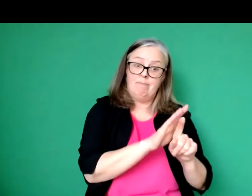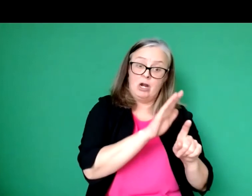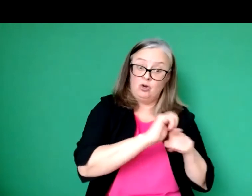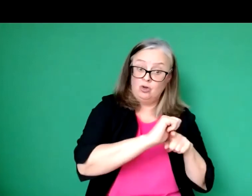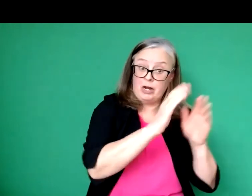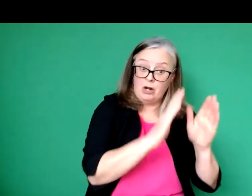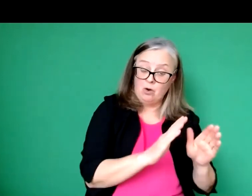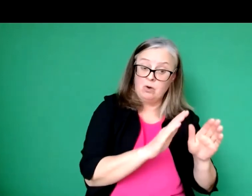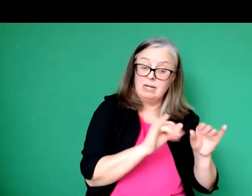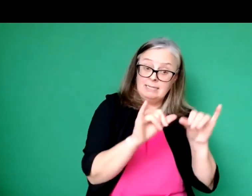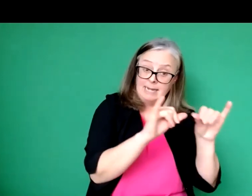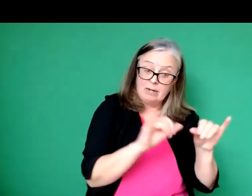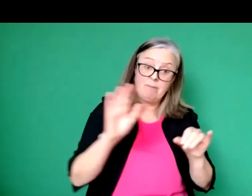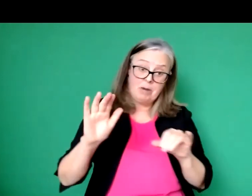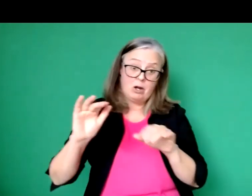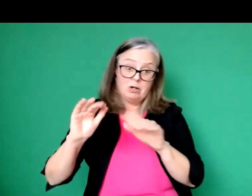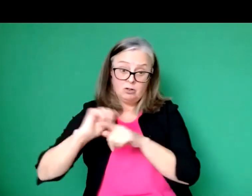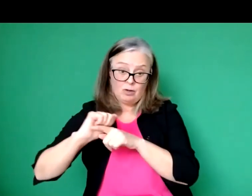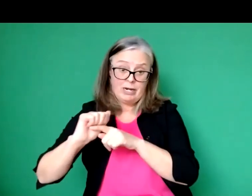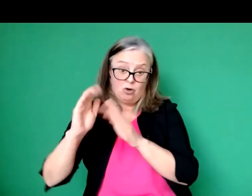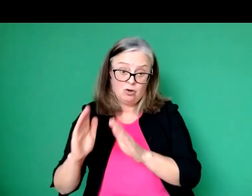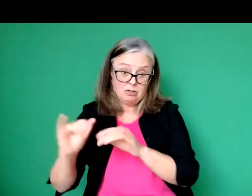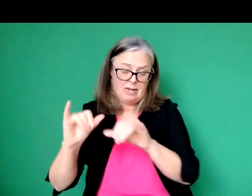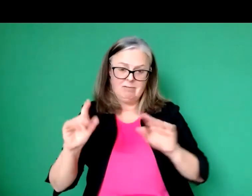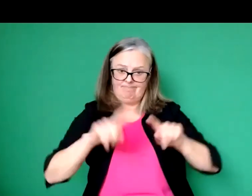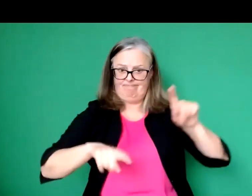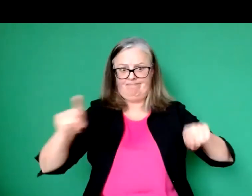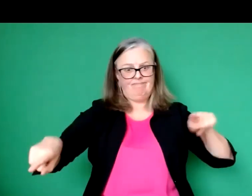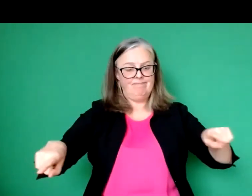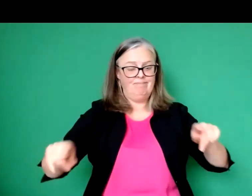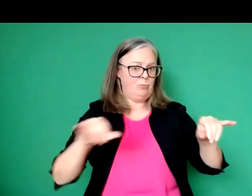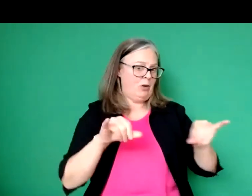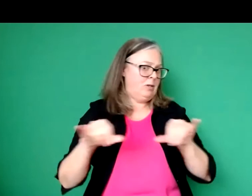and not only that as bill pointed out and what i've revealed is it can range from 20 to 30 000